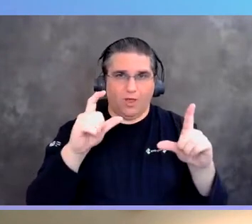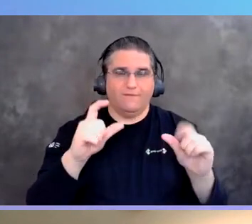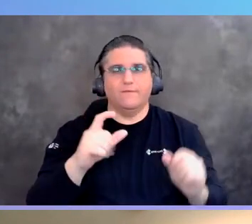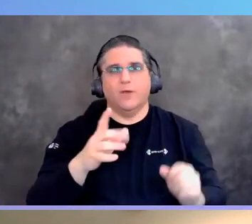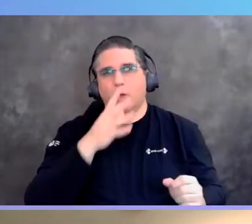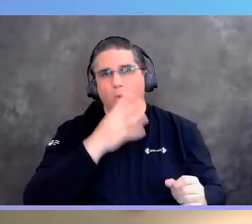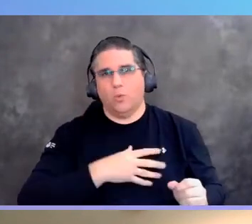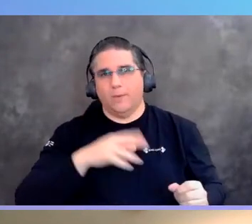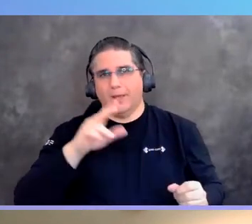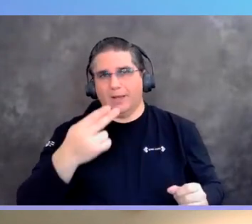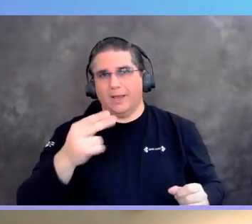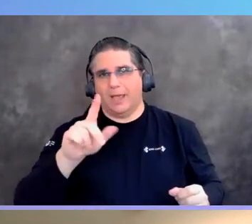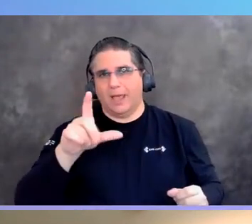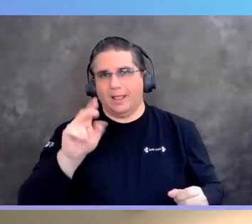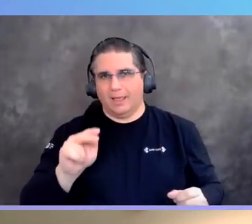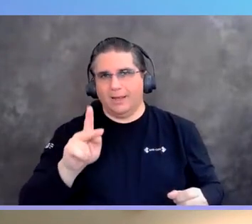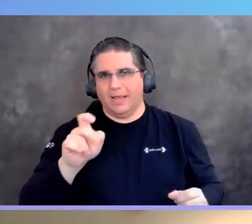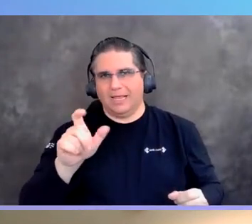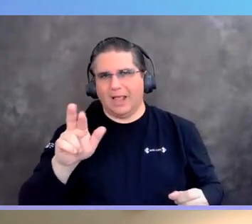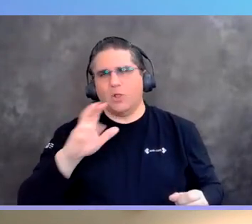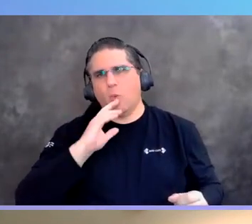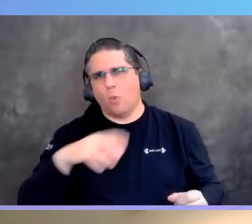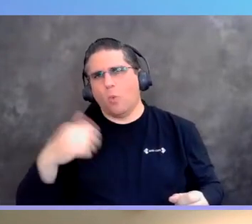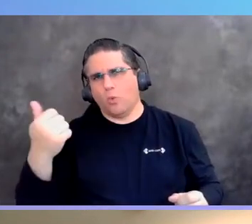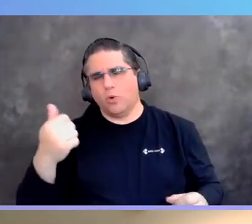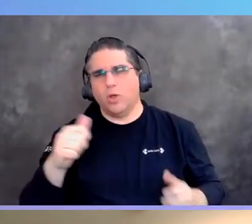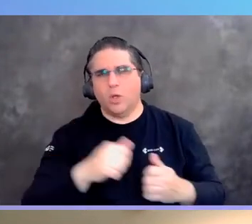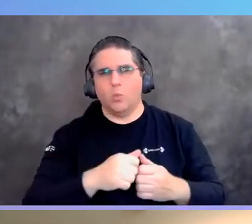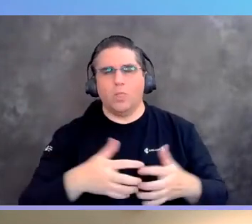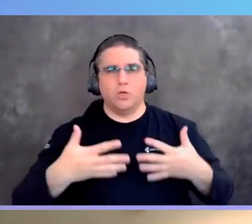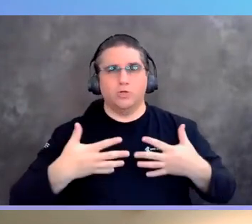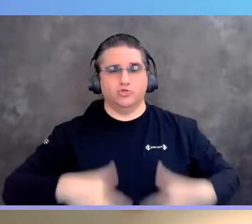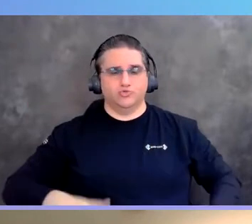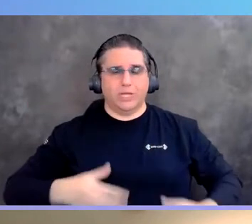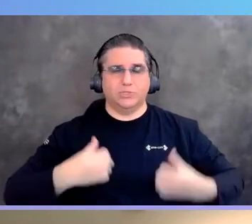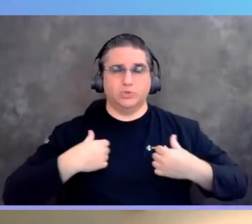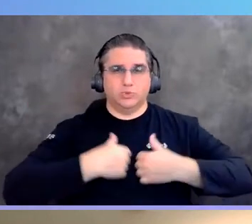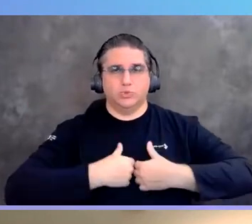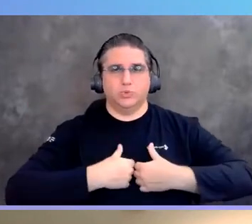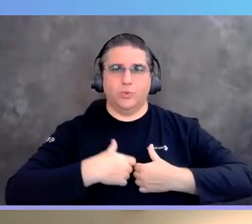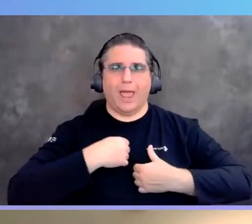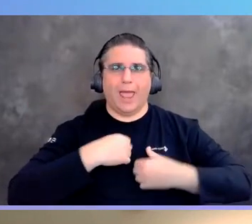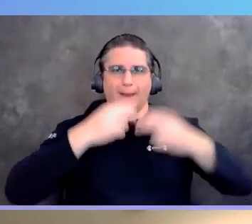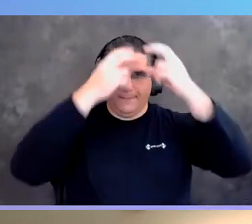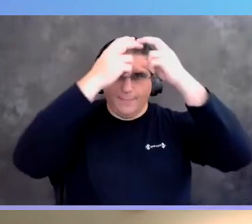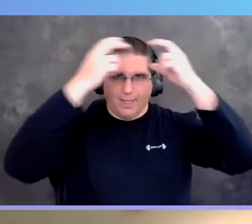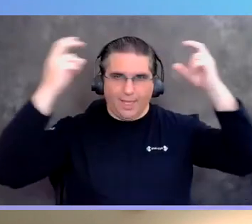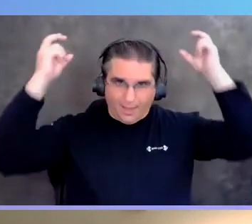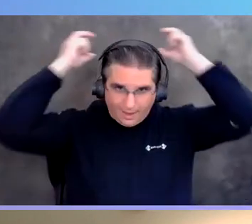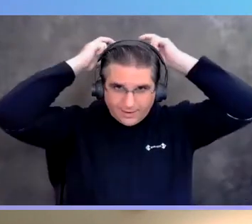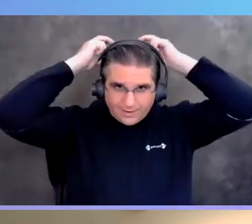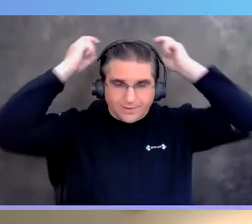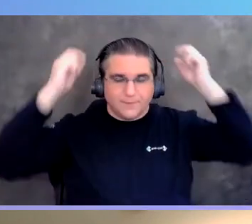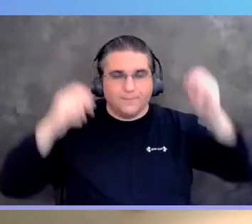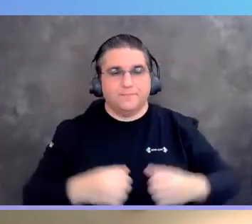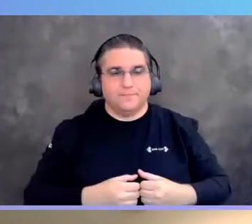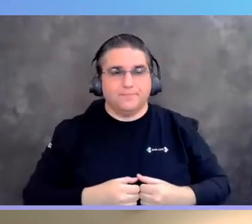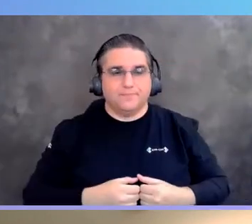dress suit and pill hat. Uh, the alt text reads disability